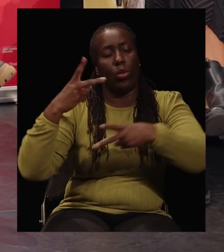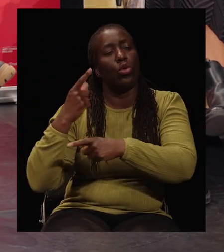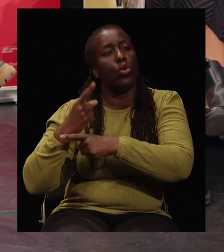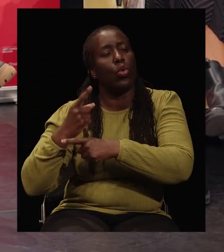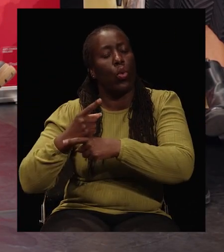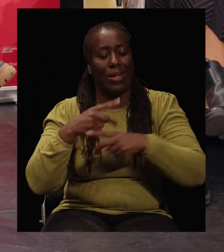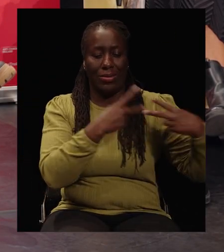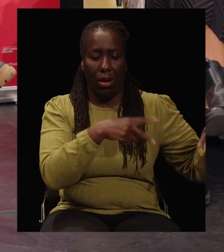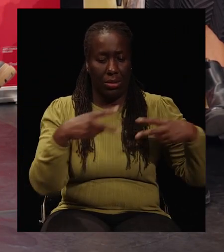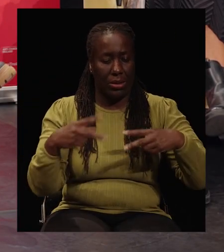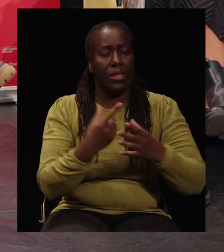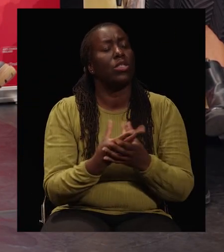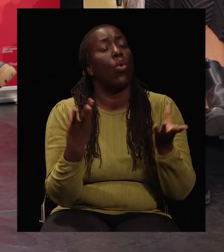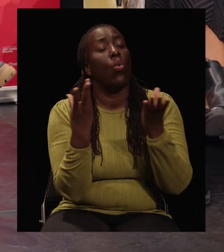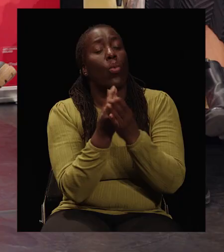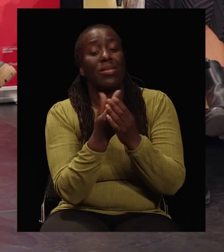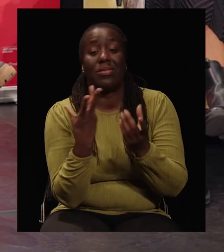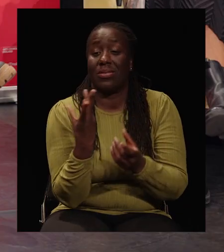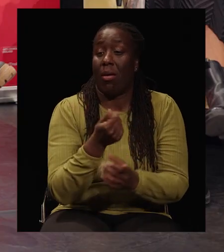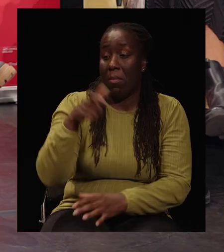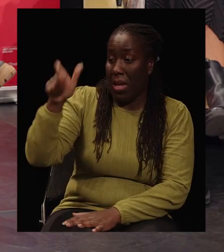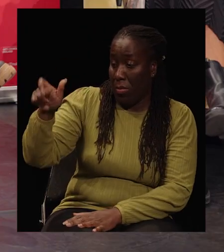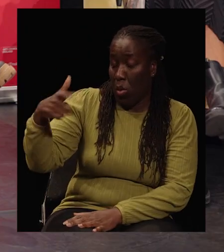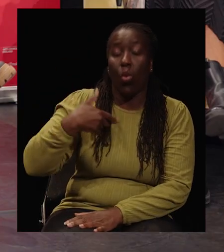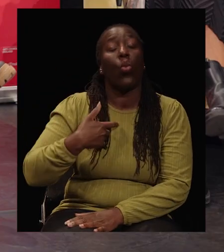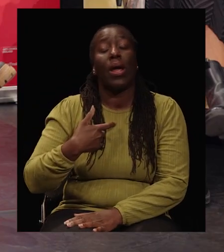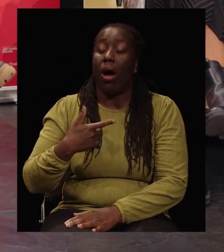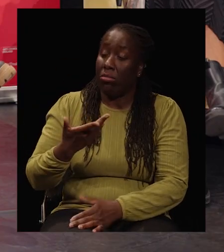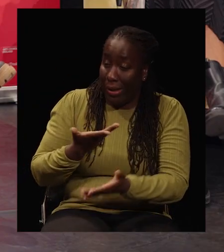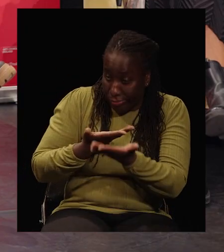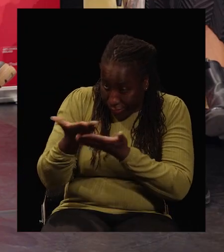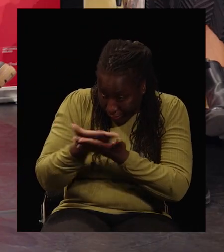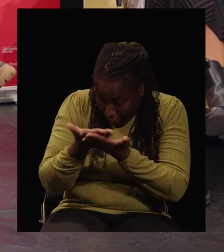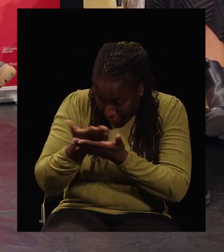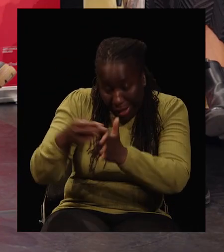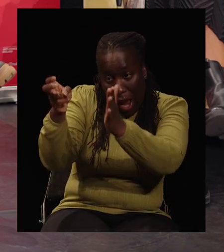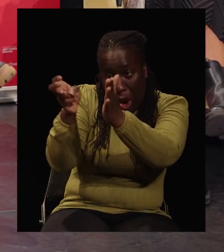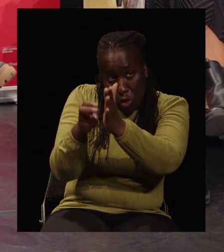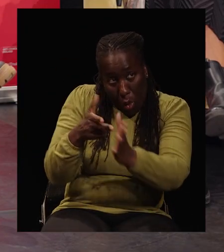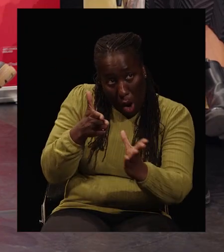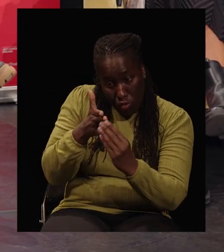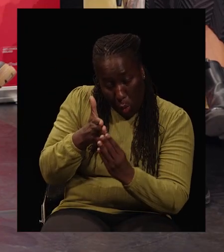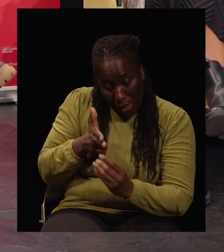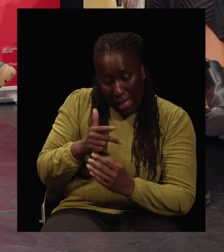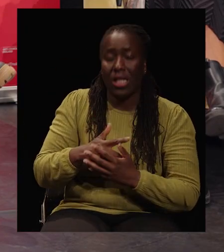with some of our guests, we are moving in space and recording the dialogue as we speak, which is particularly strategic in thinking about